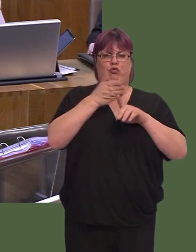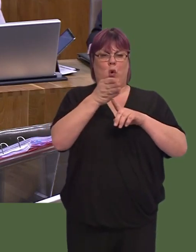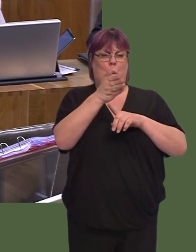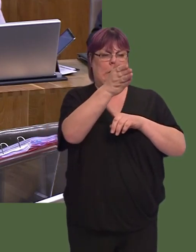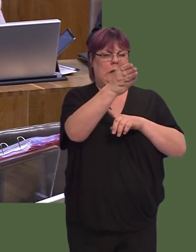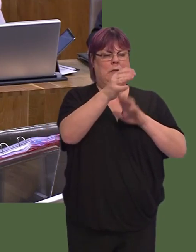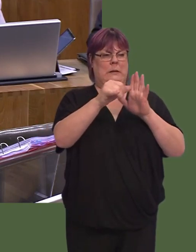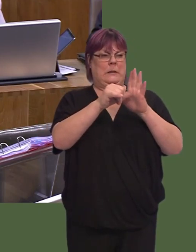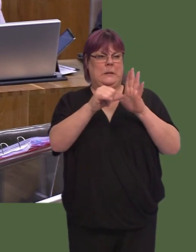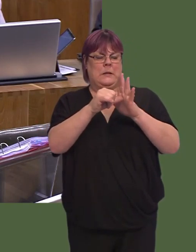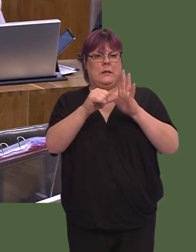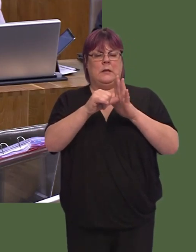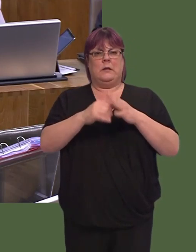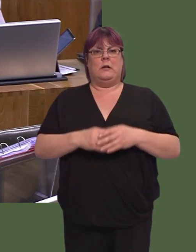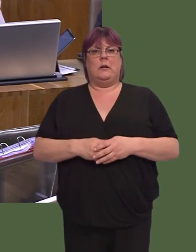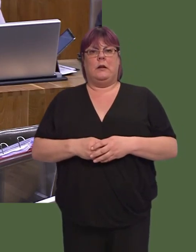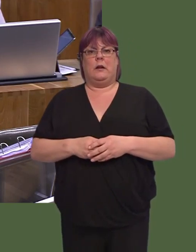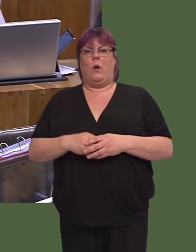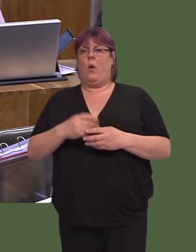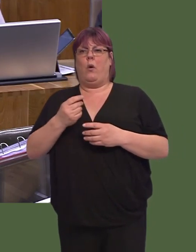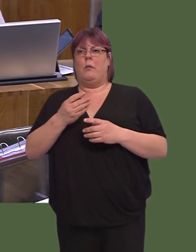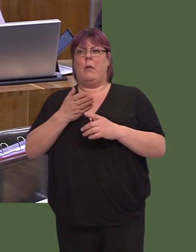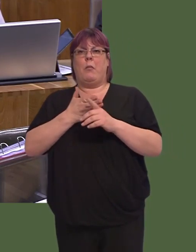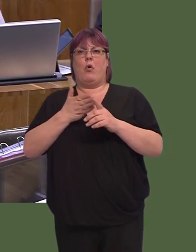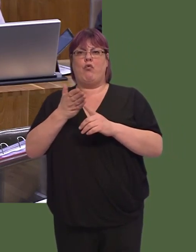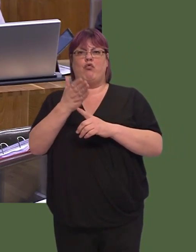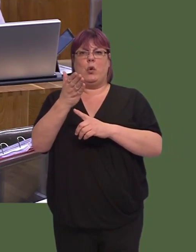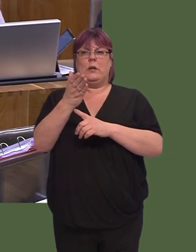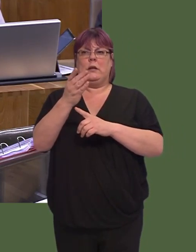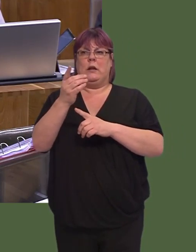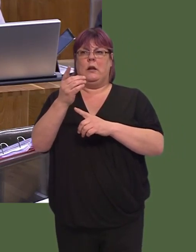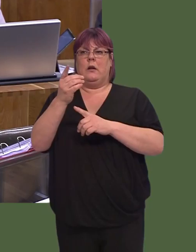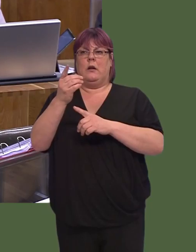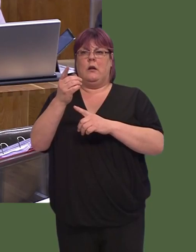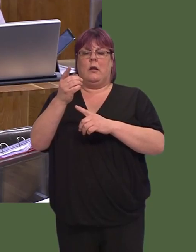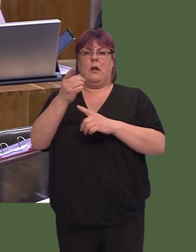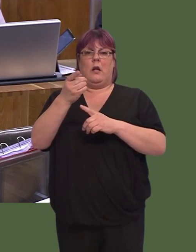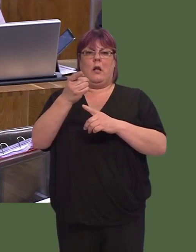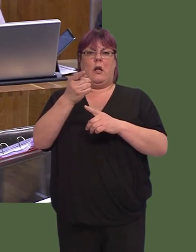preponderance of routes where, for example, concessionary travel passes are unavailable and so on.